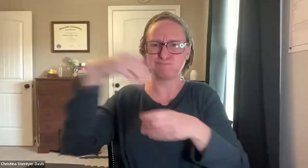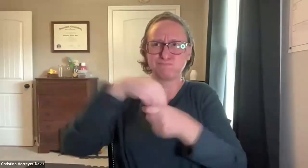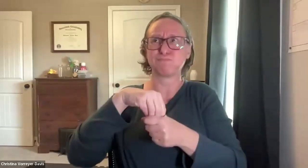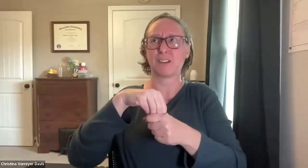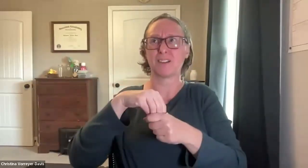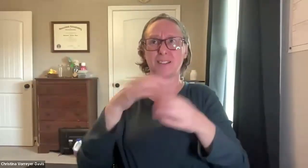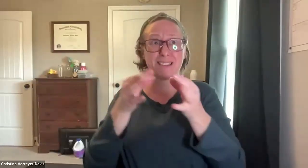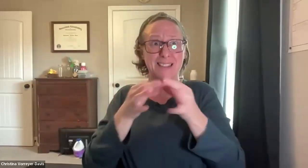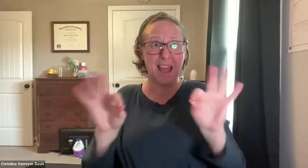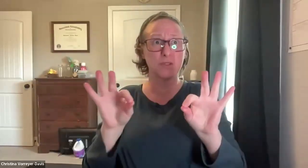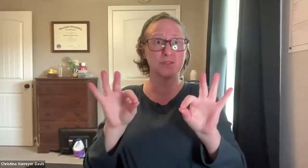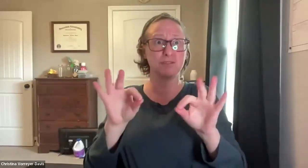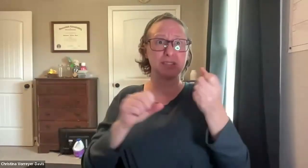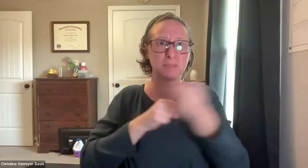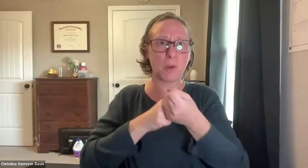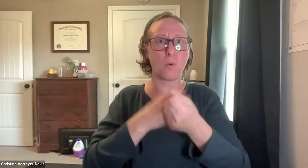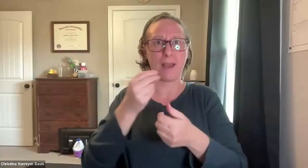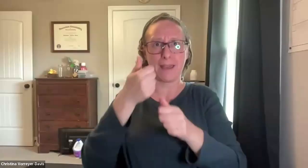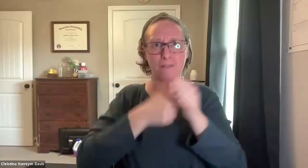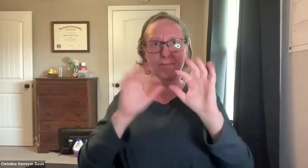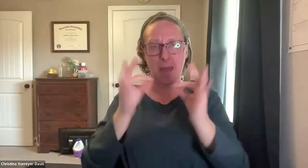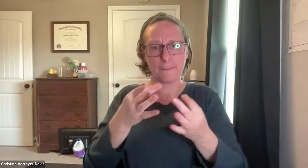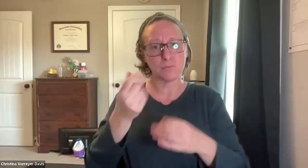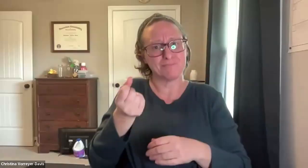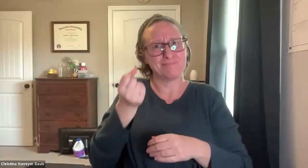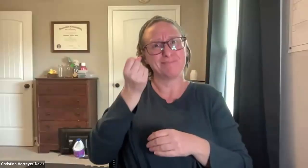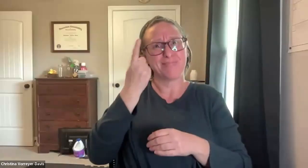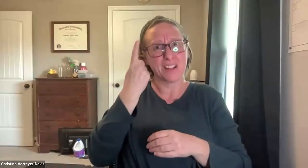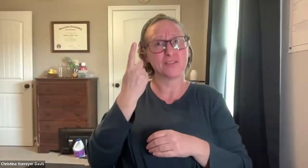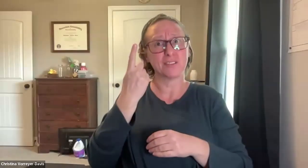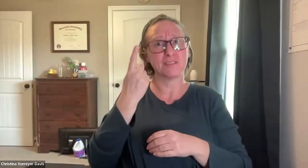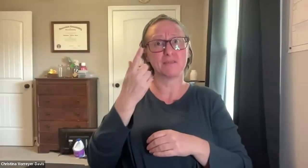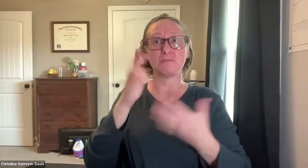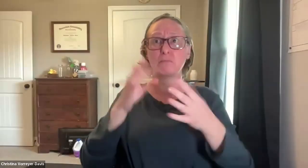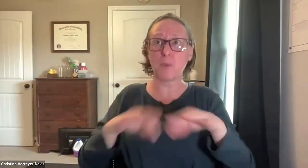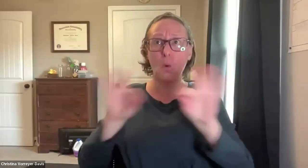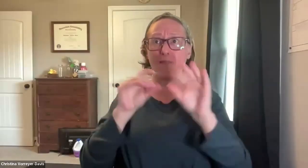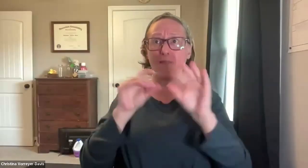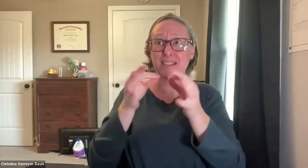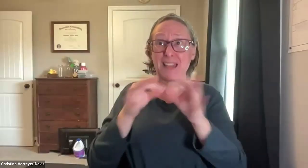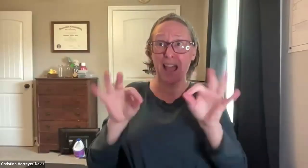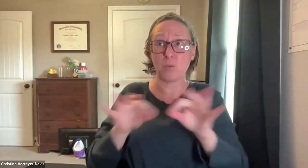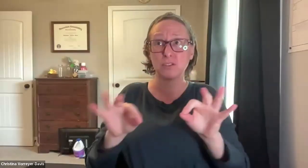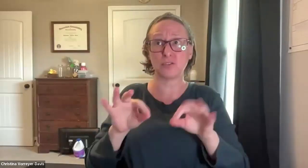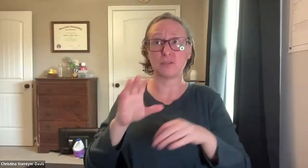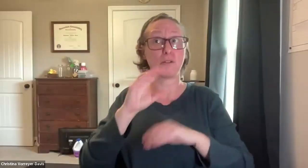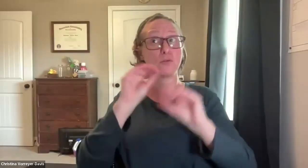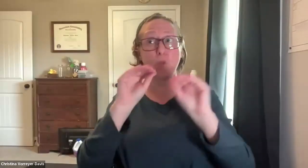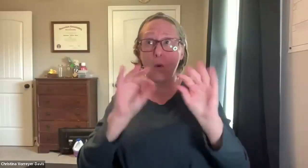to comprehensive language support and every family to understand the importance of language.